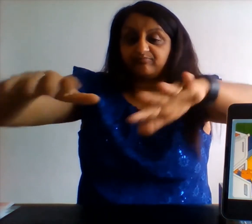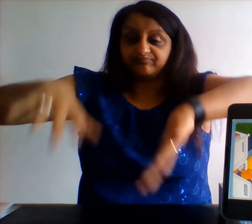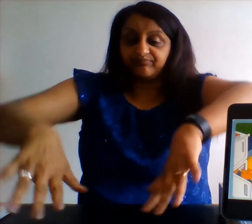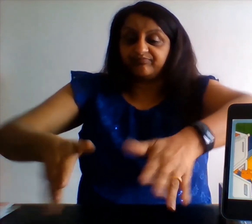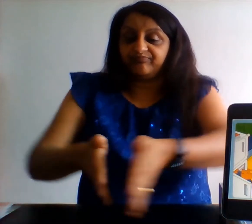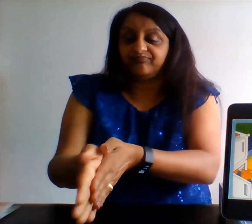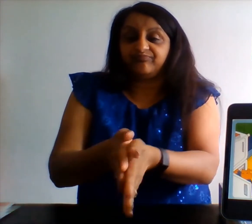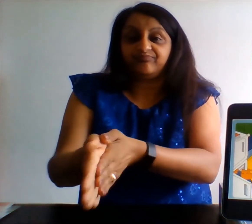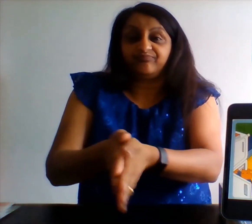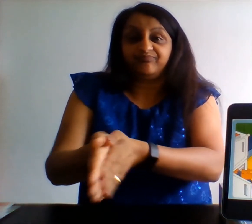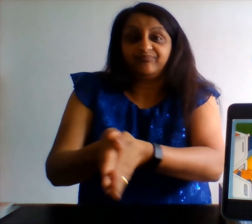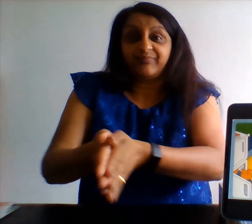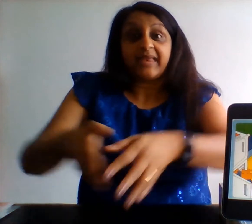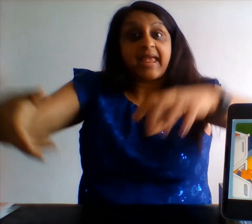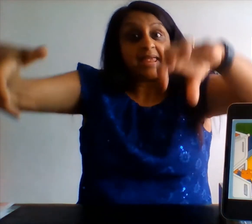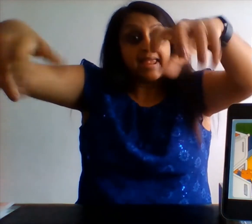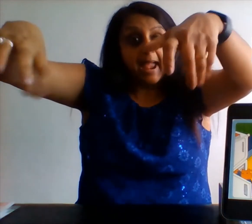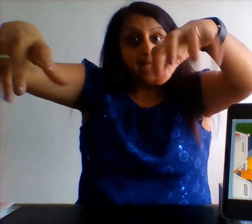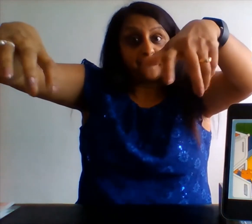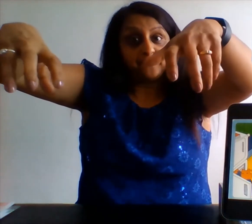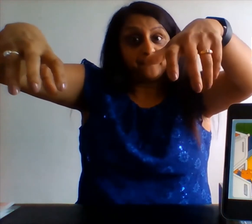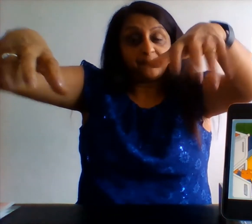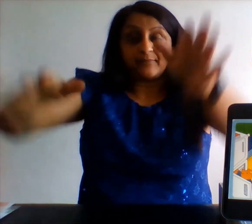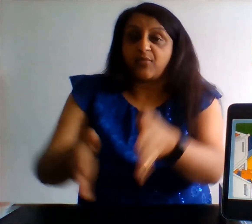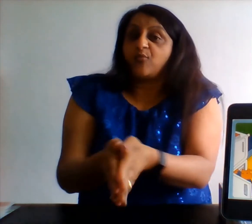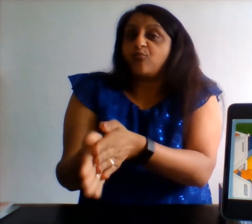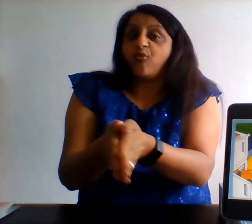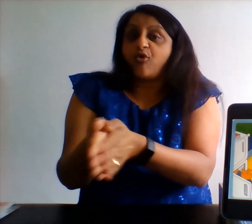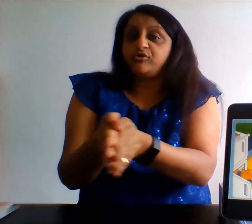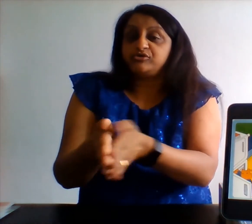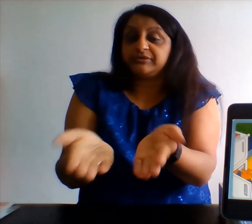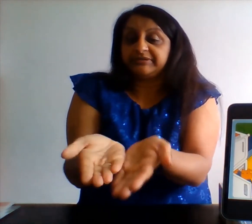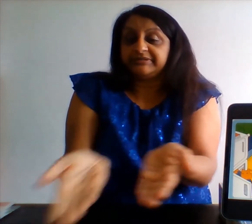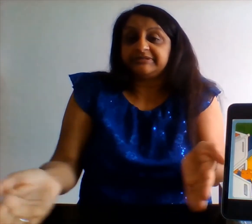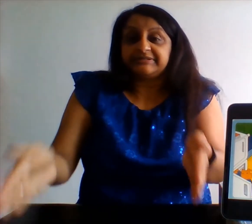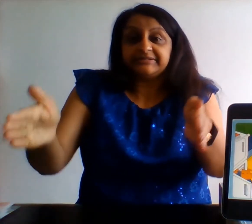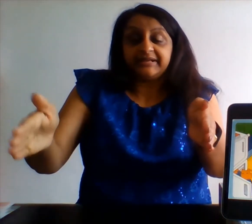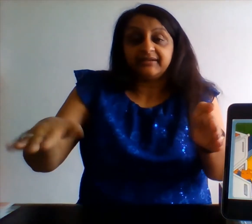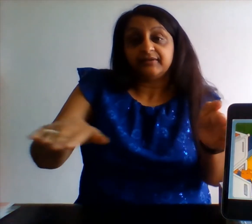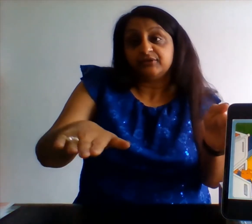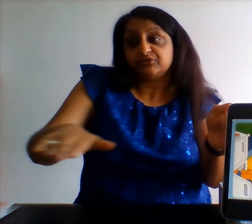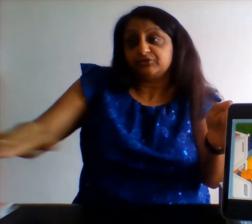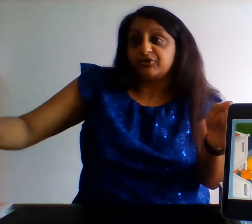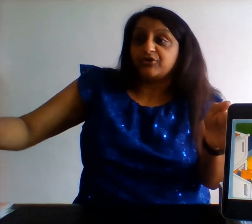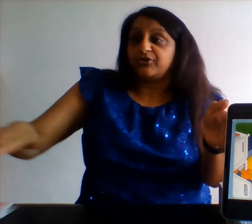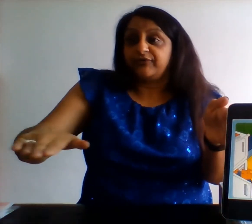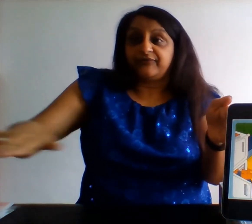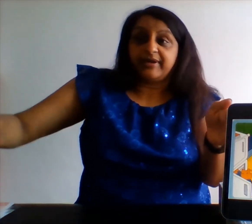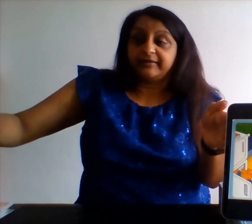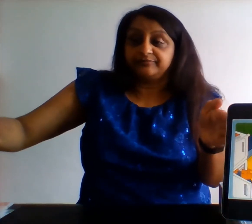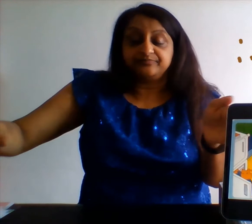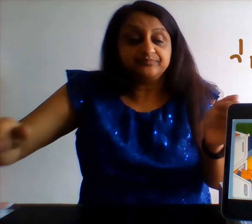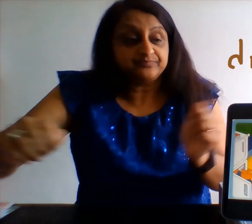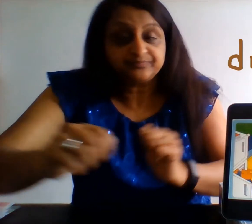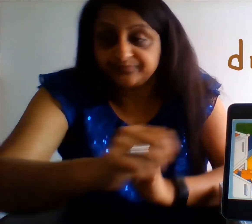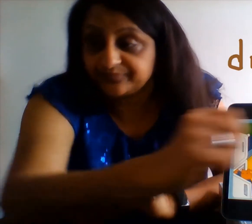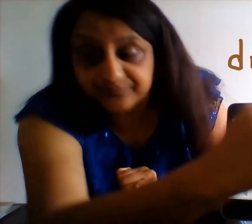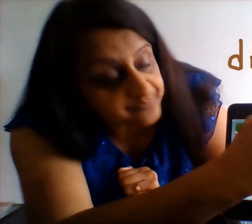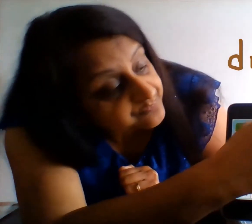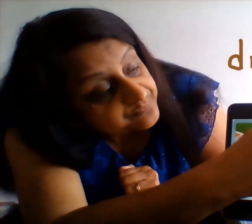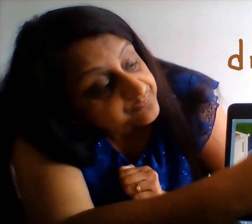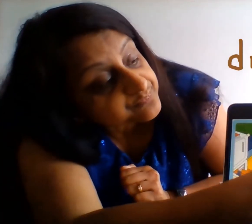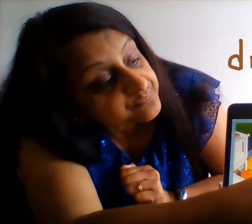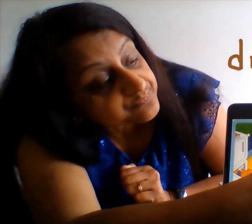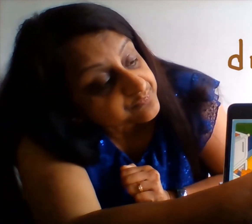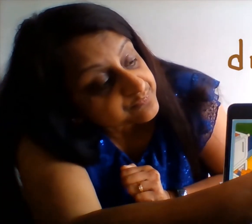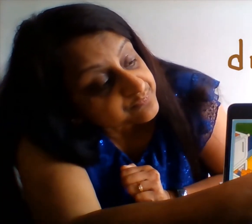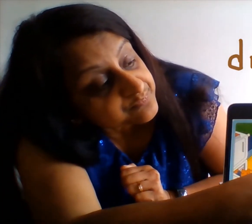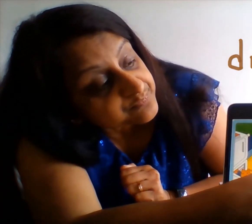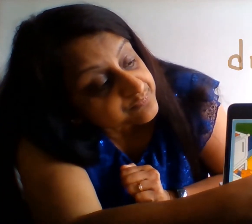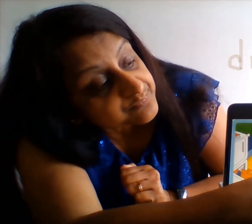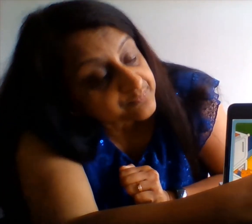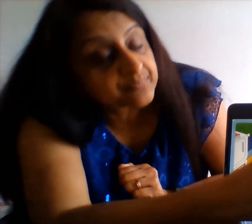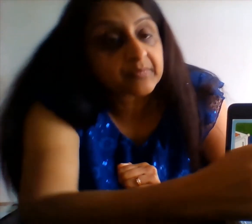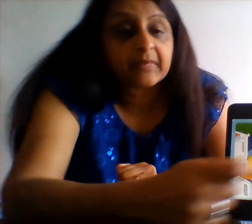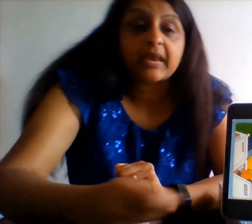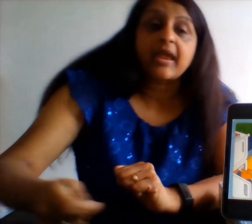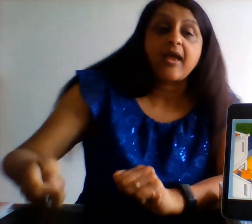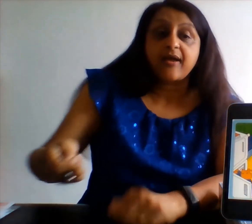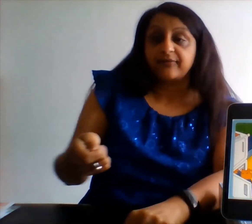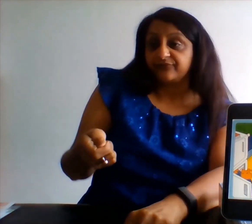Taps. Use the taps to wash your hands and next to the sink is the draining board.